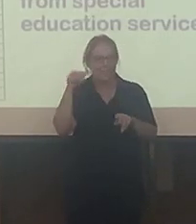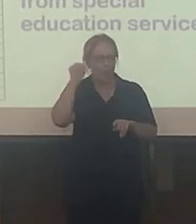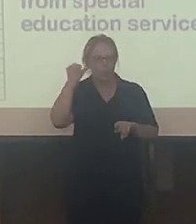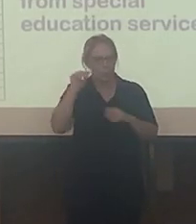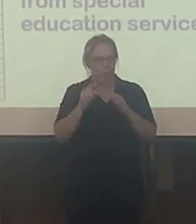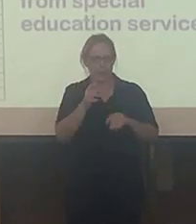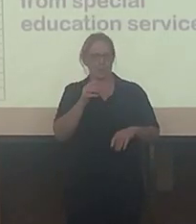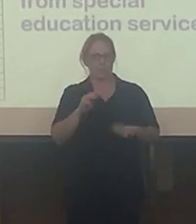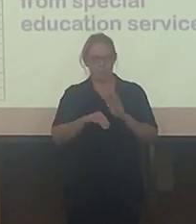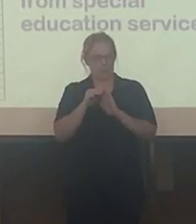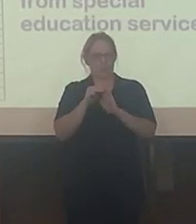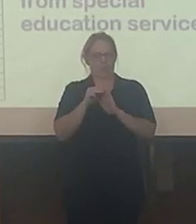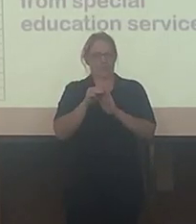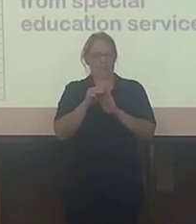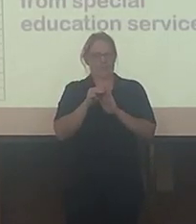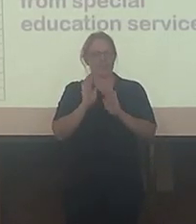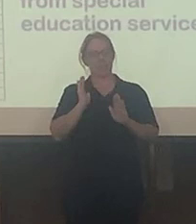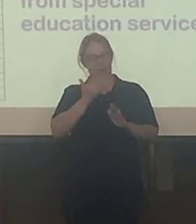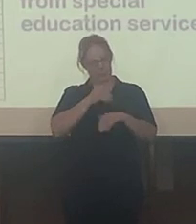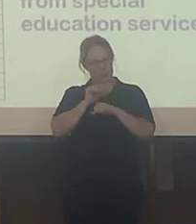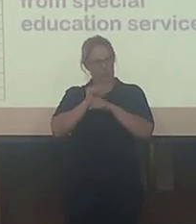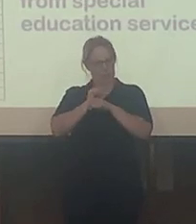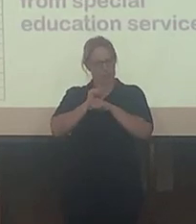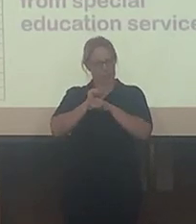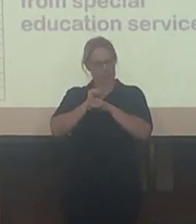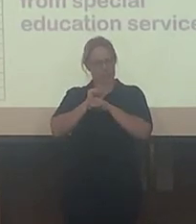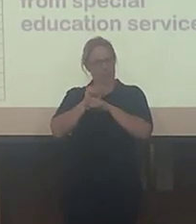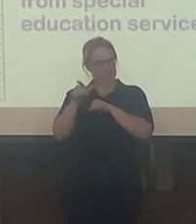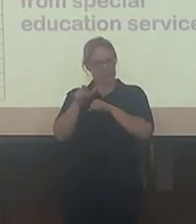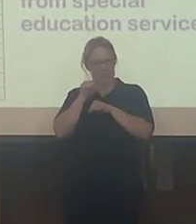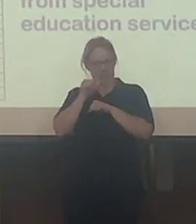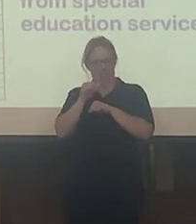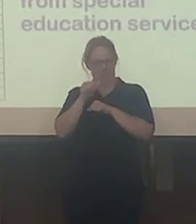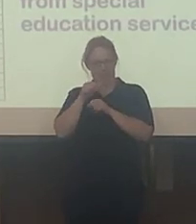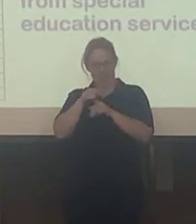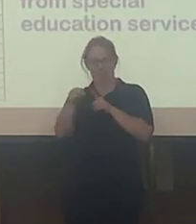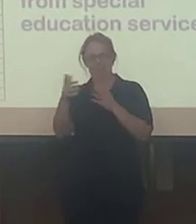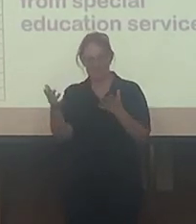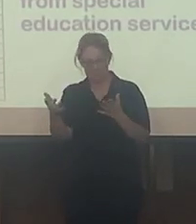that's our job we're the adults they're the kids so to i can't even comprehend